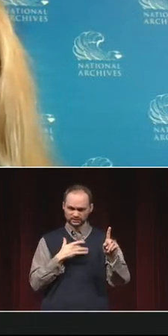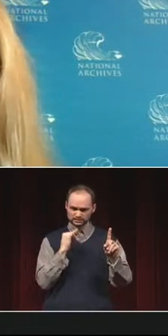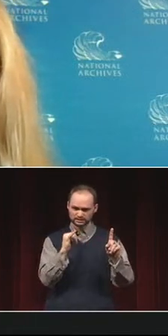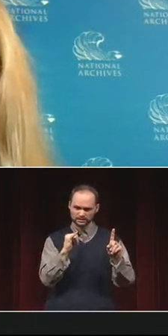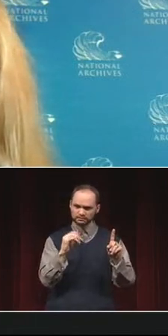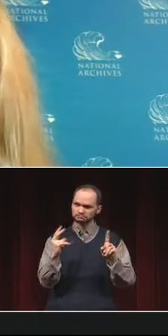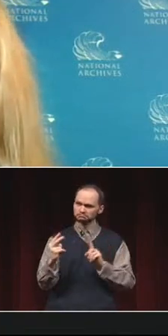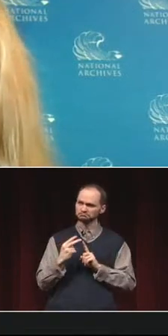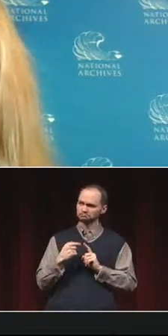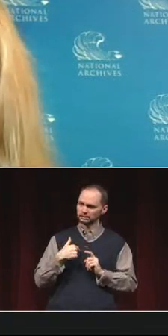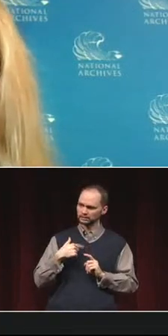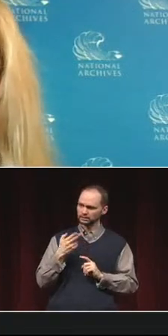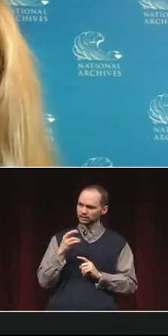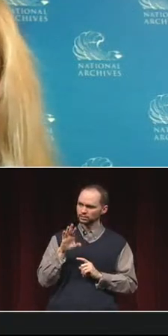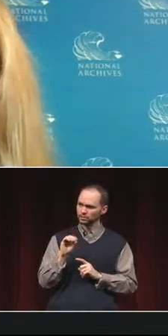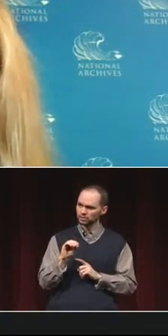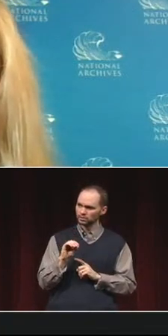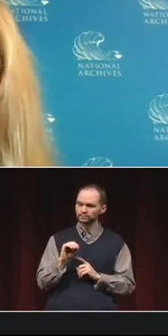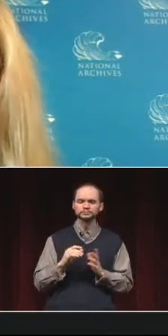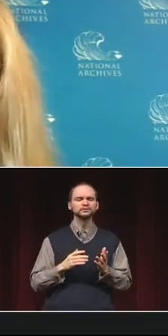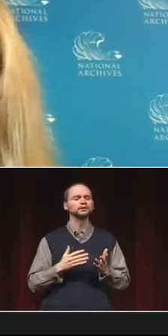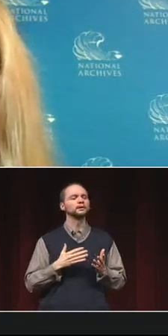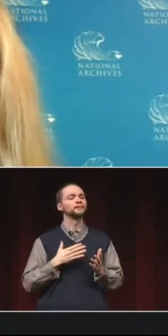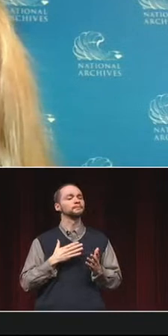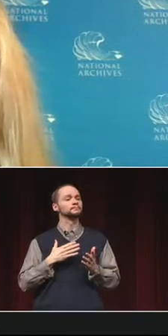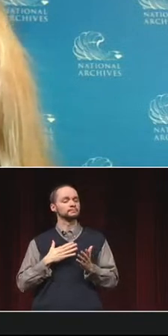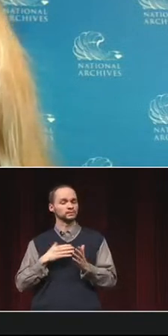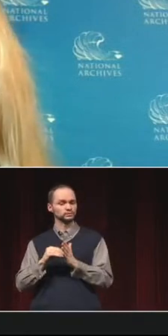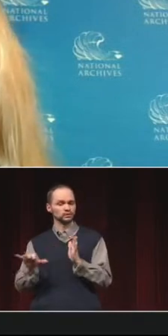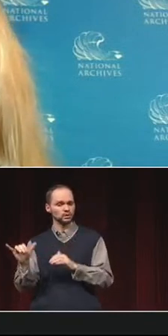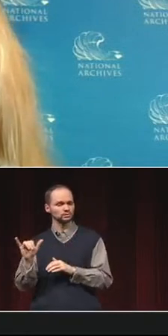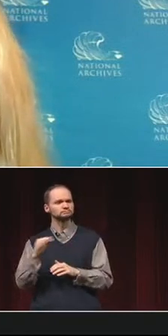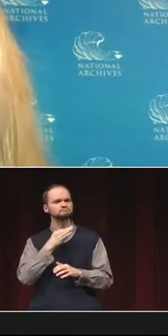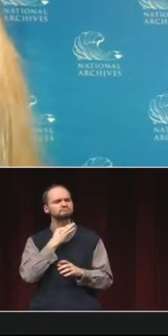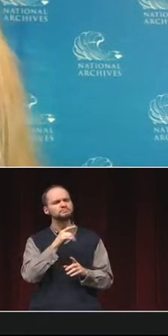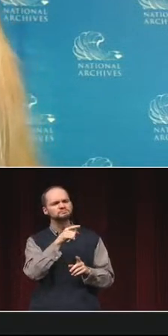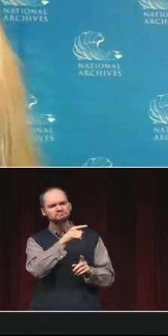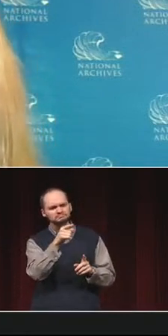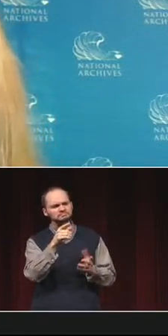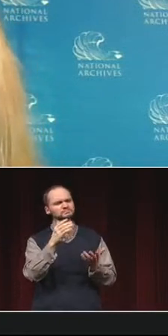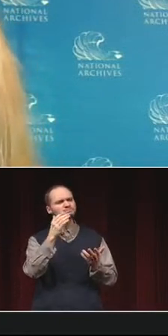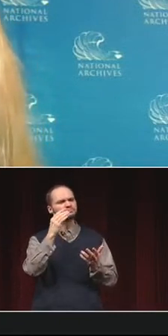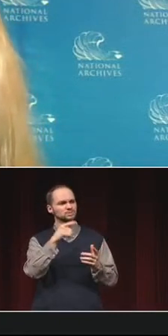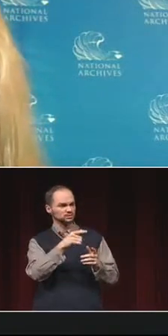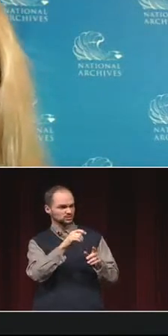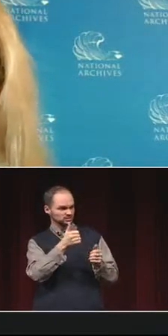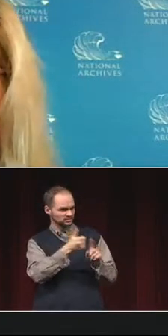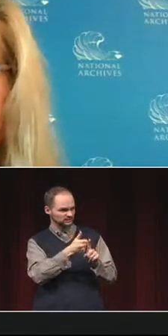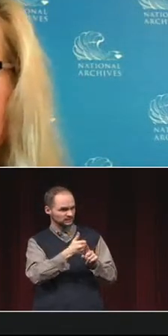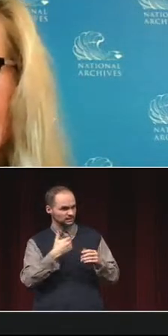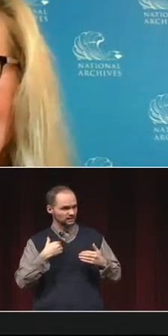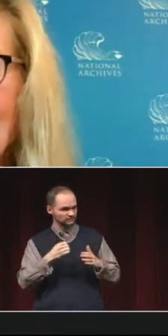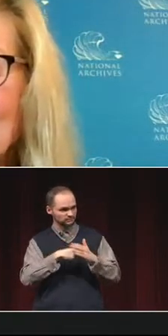if you had children and were you an only child. So I guess there are three questions in there.